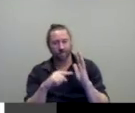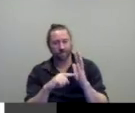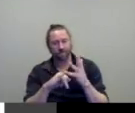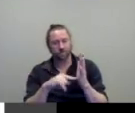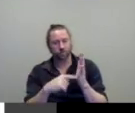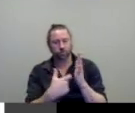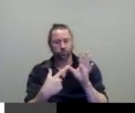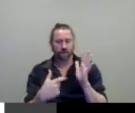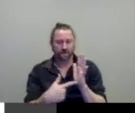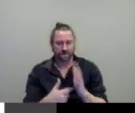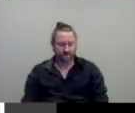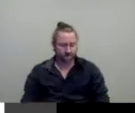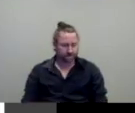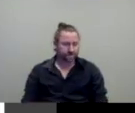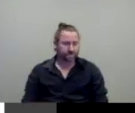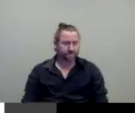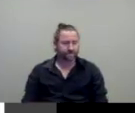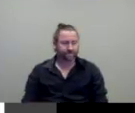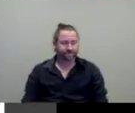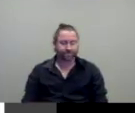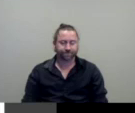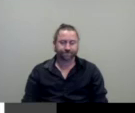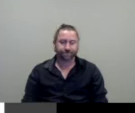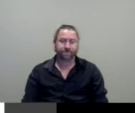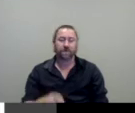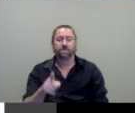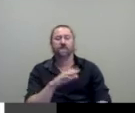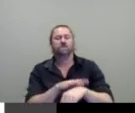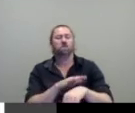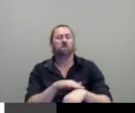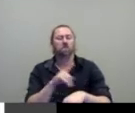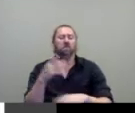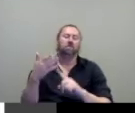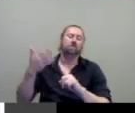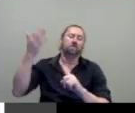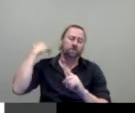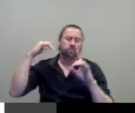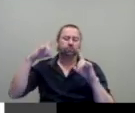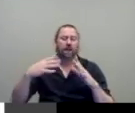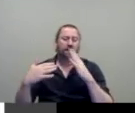this period in Australia's history produced some of the greatest artists and some of